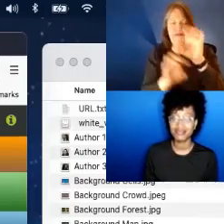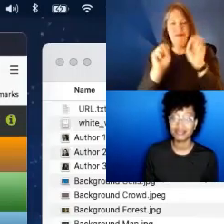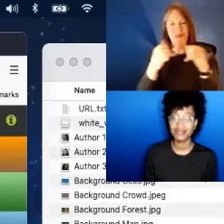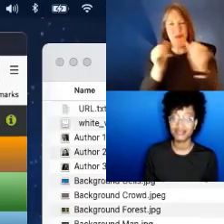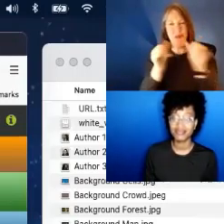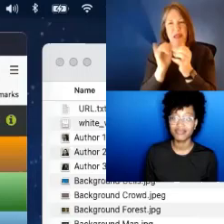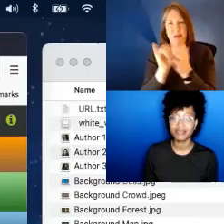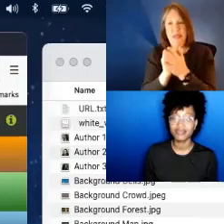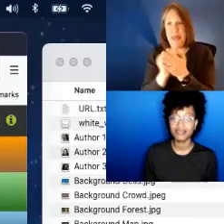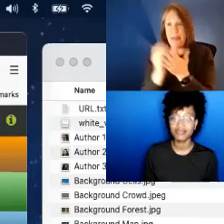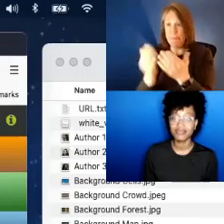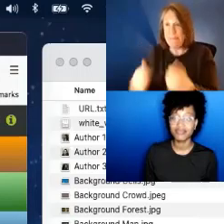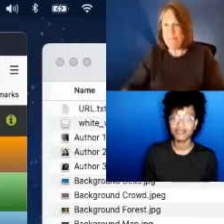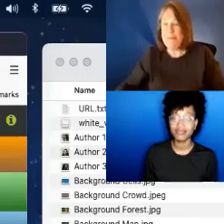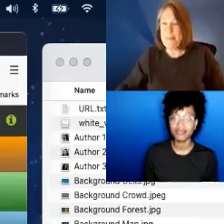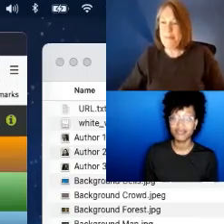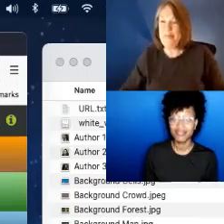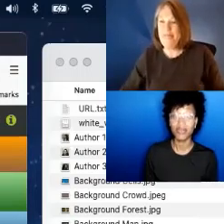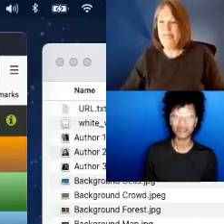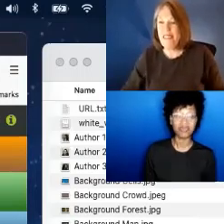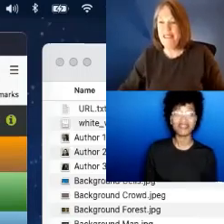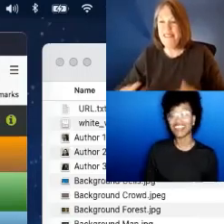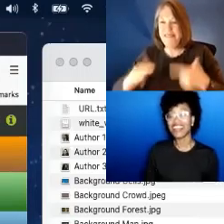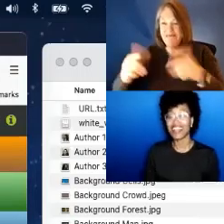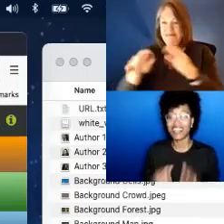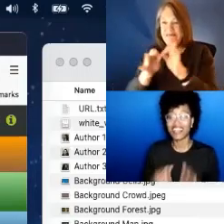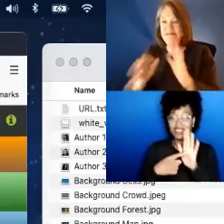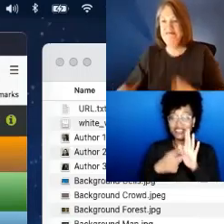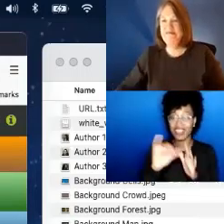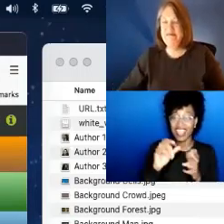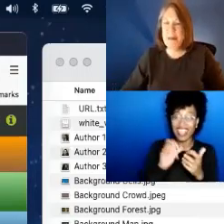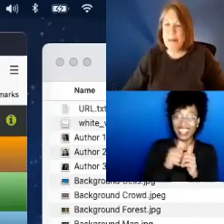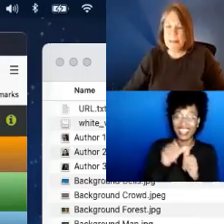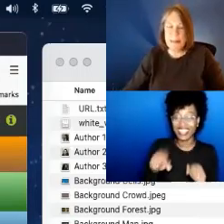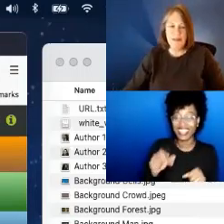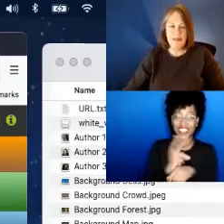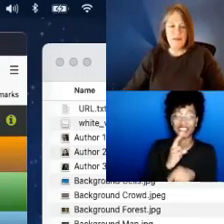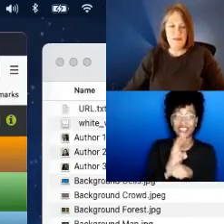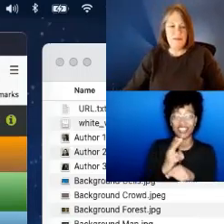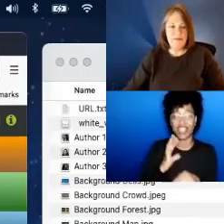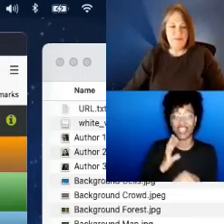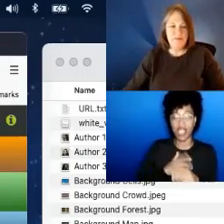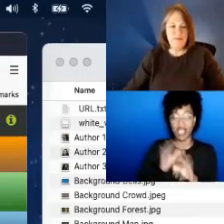07:01:19 I will show you also how you can use our preview function to make sure that